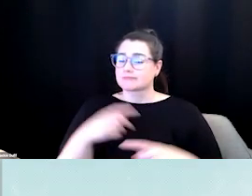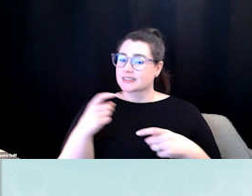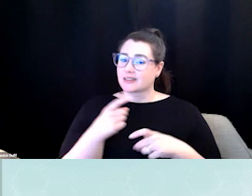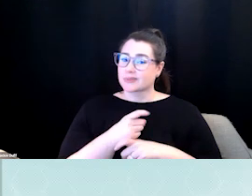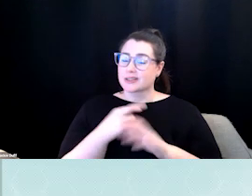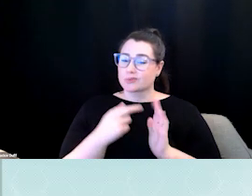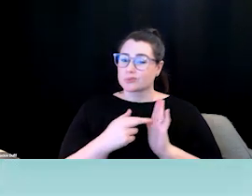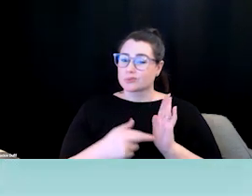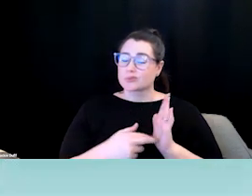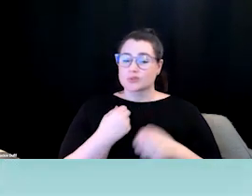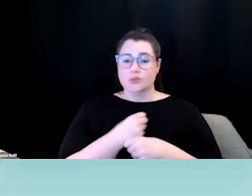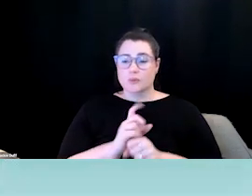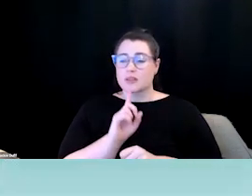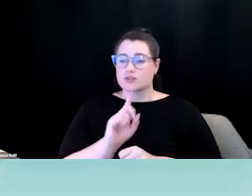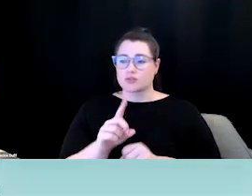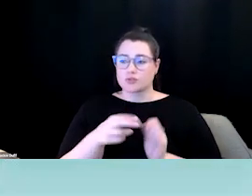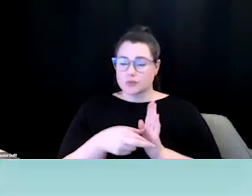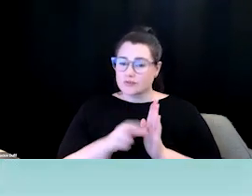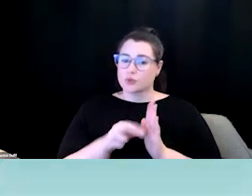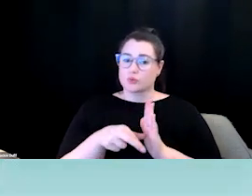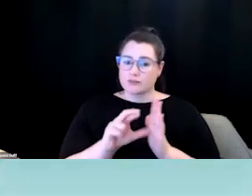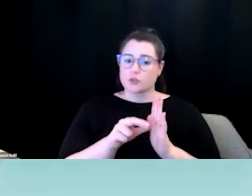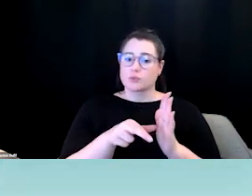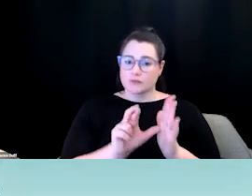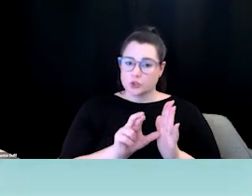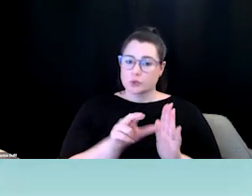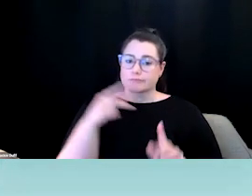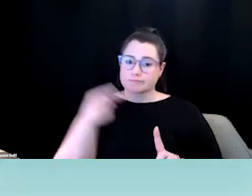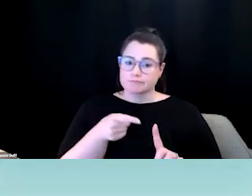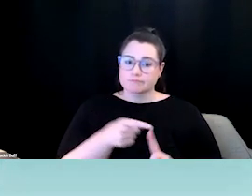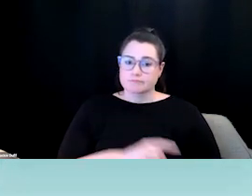So just make sure this is looked at carefully. All right.